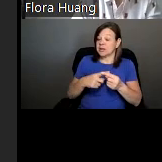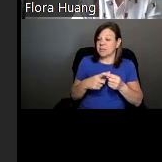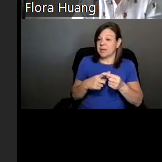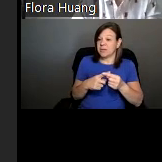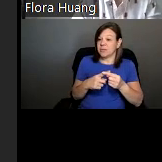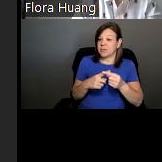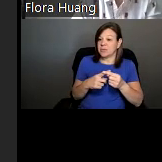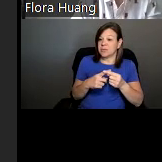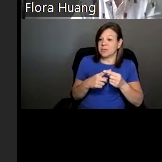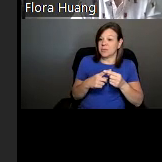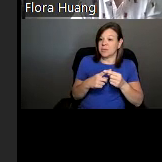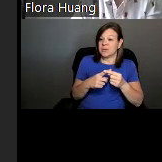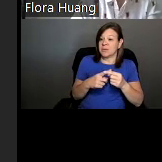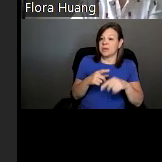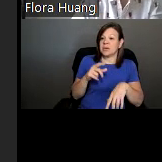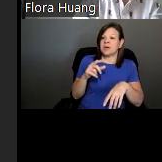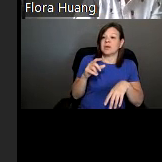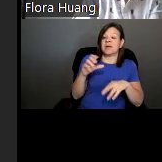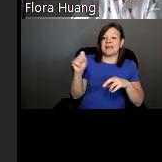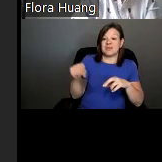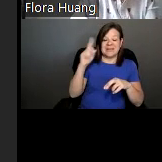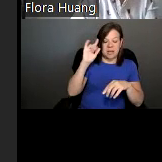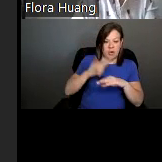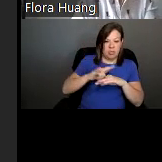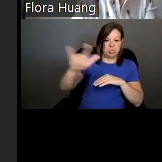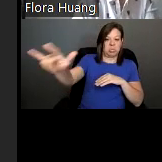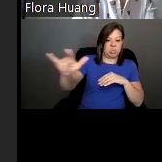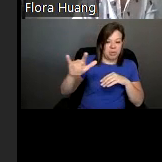if you can hear the plane that's taking off in the background. (chuckles) I live pretty close to the airport.